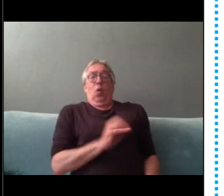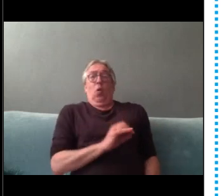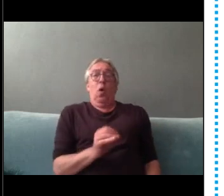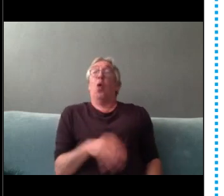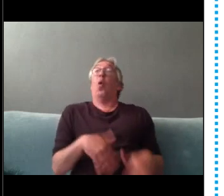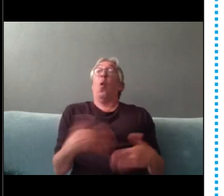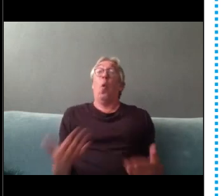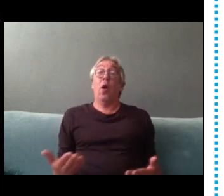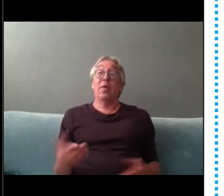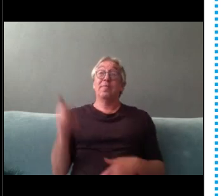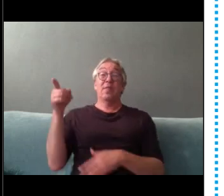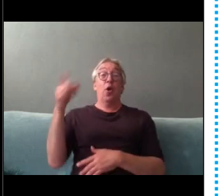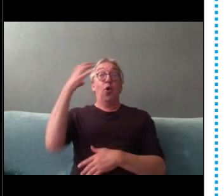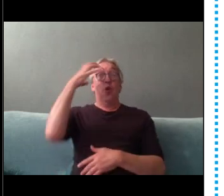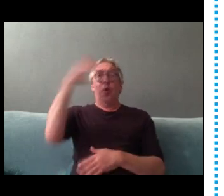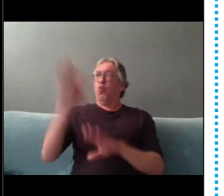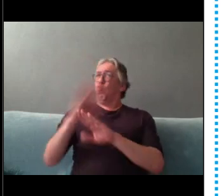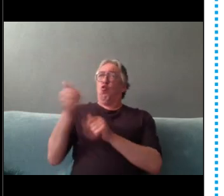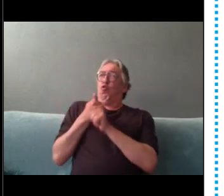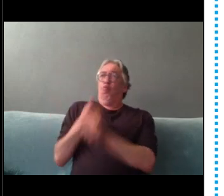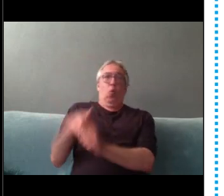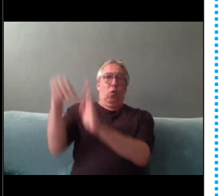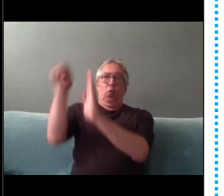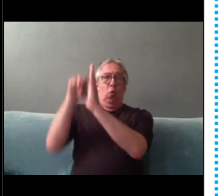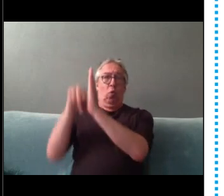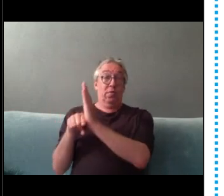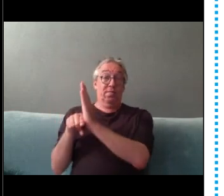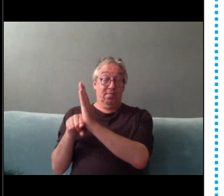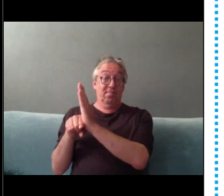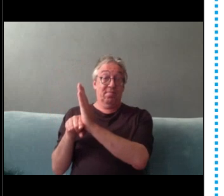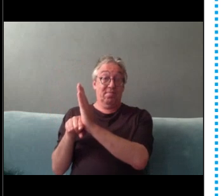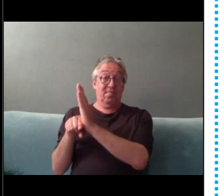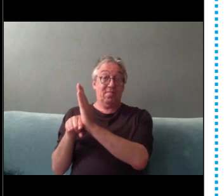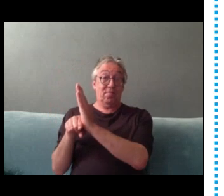it can be that a Member State is more in a systematic breach of the regulation.